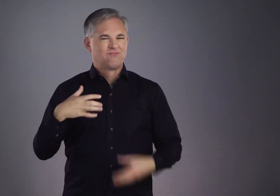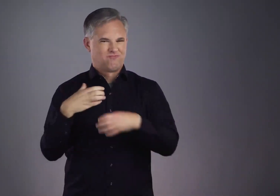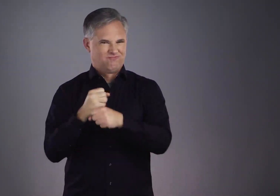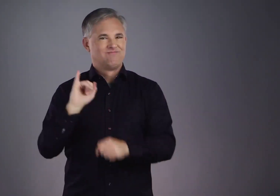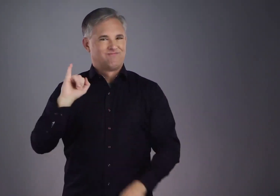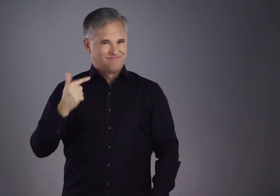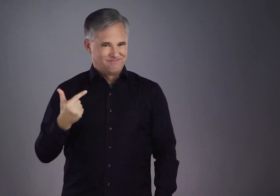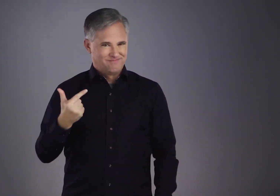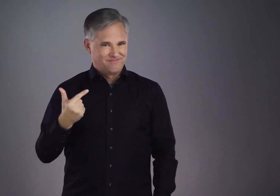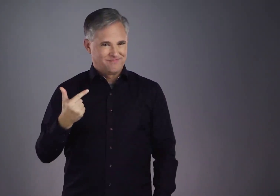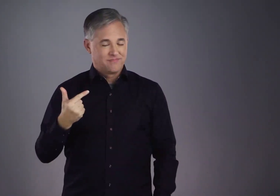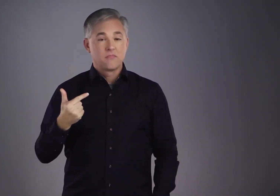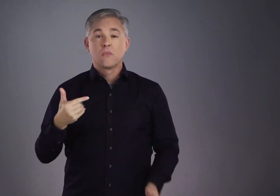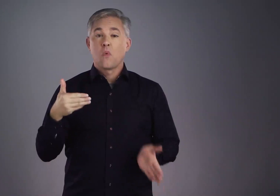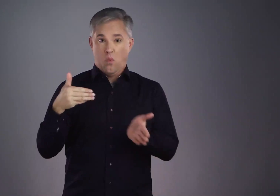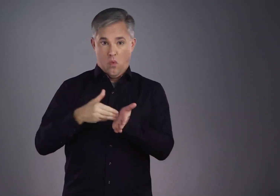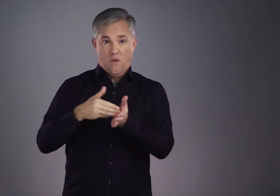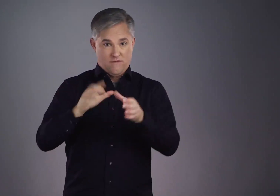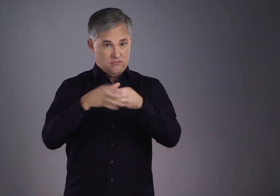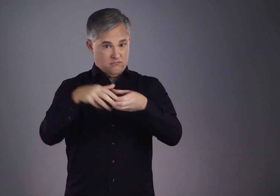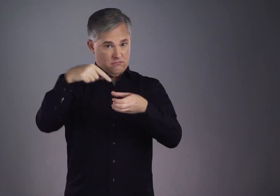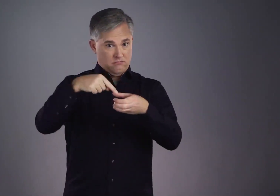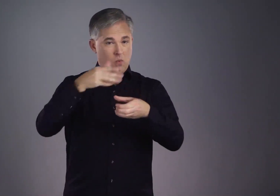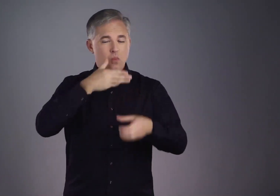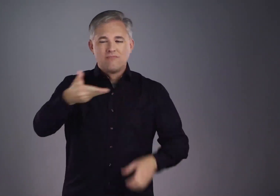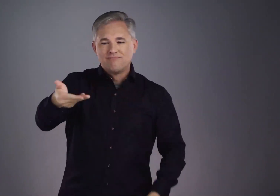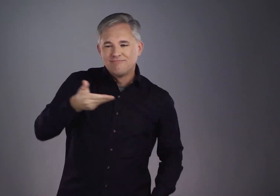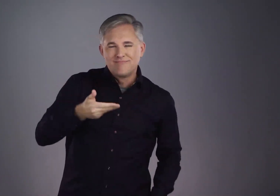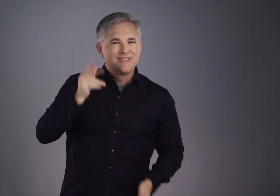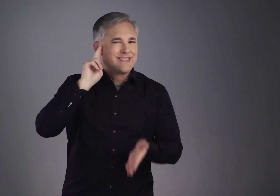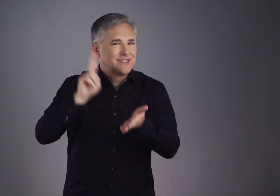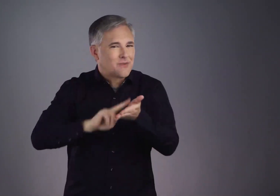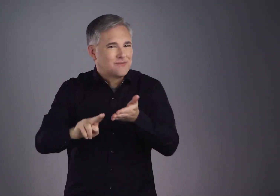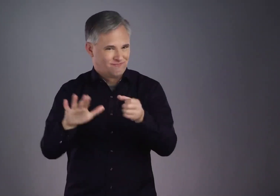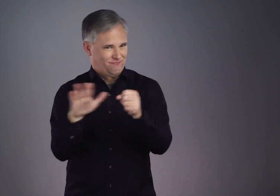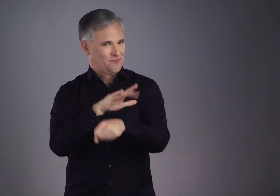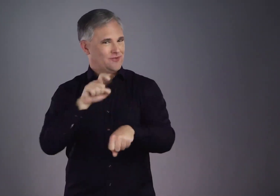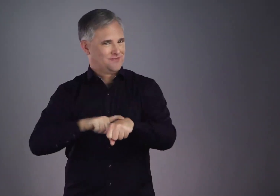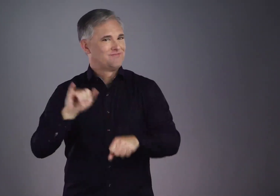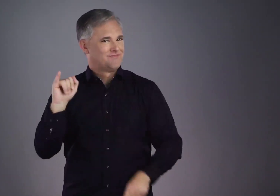by which we maintain our A.A. General Service Office at New York.